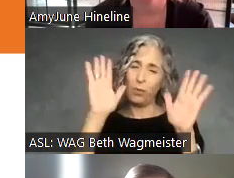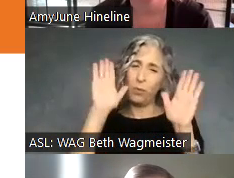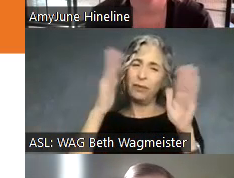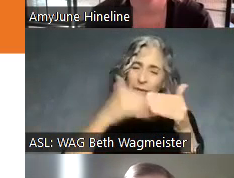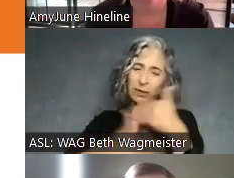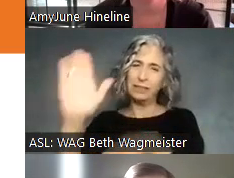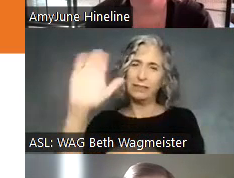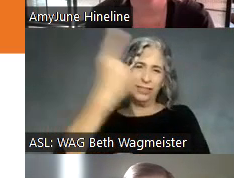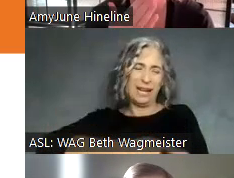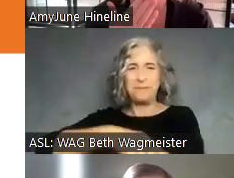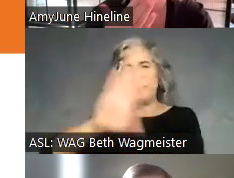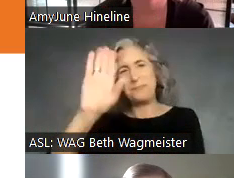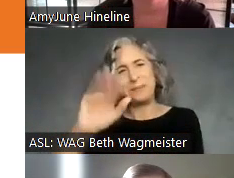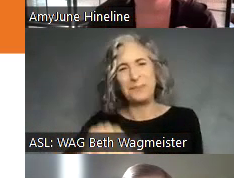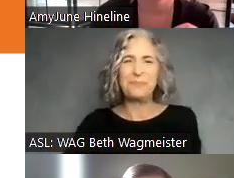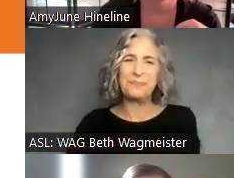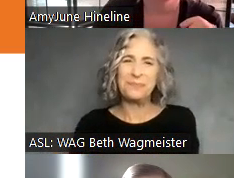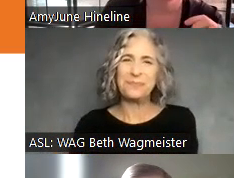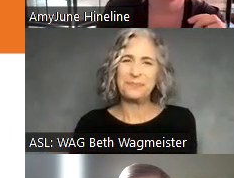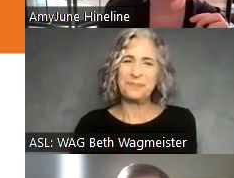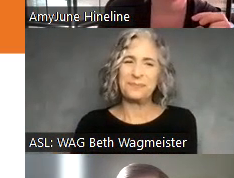and more. And if anyone is interested, they can find more information on the IAAP website or